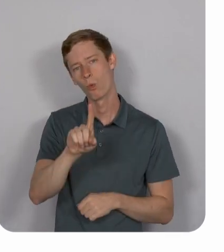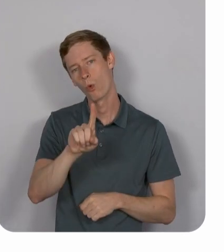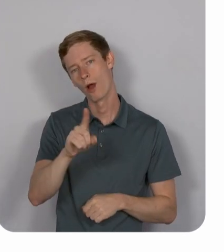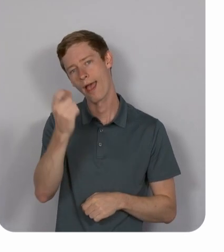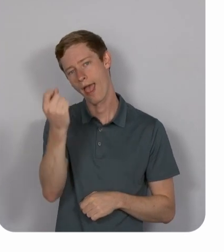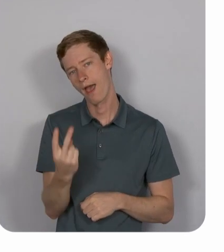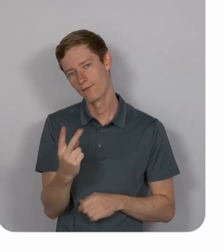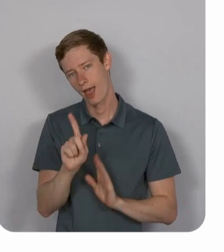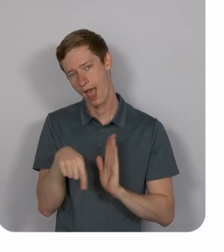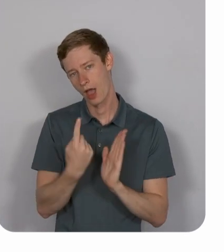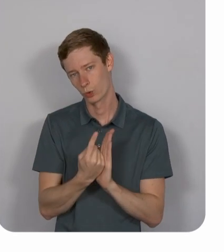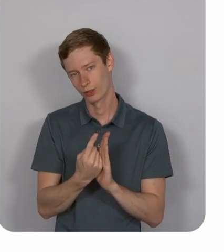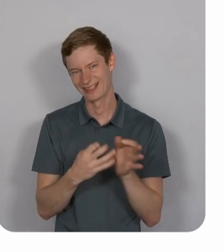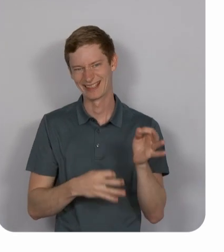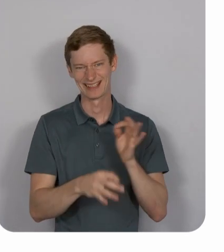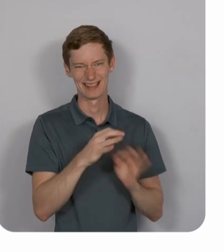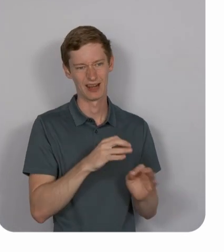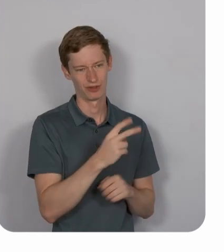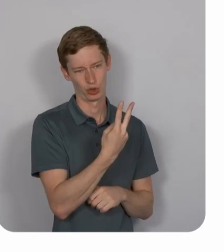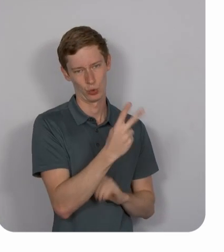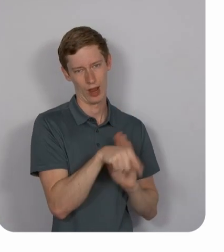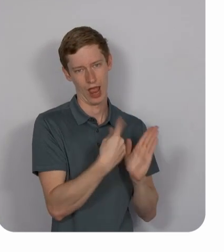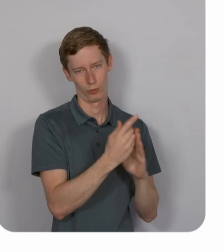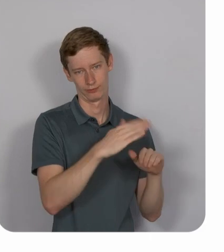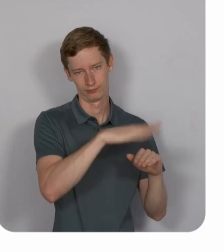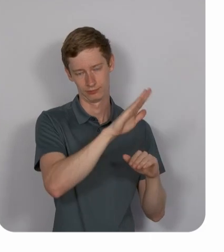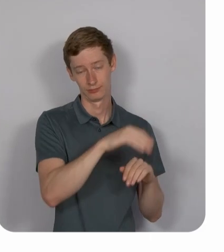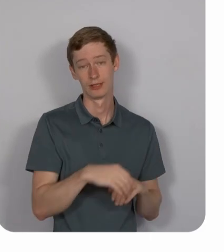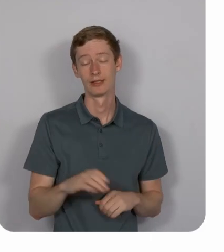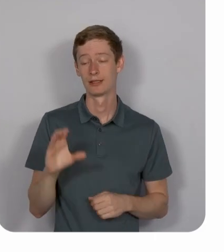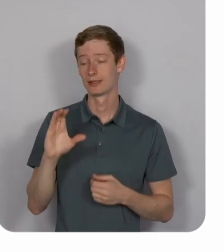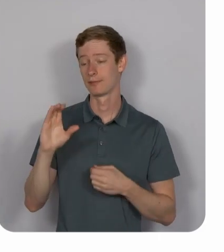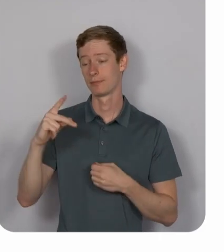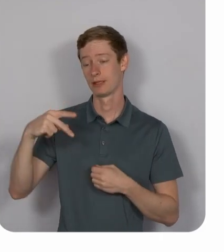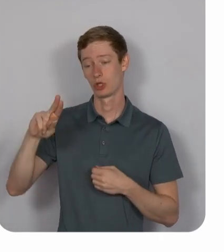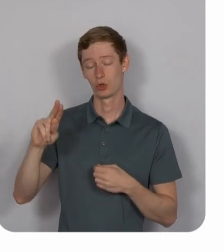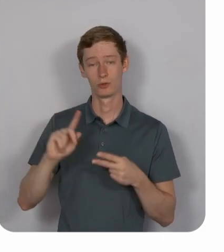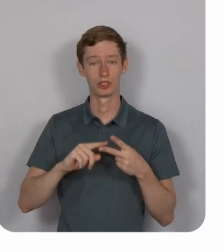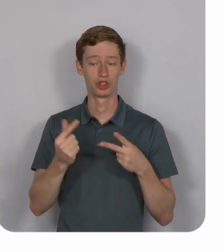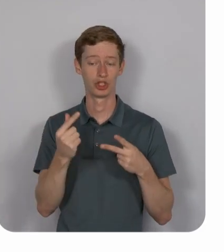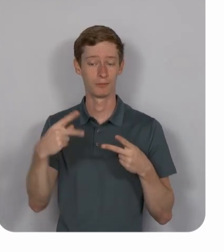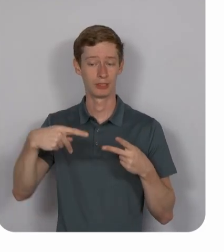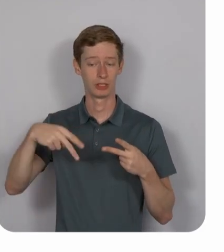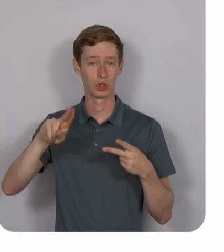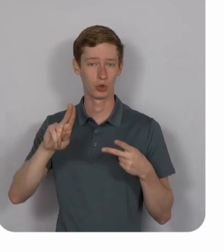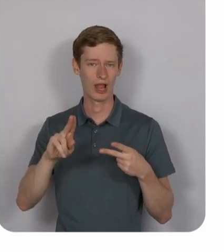In addition, CPU and GPU will be limited to lower frequencies and power levels to make sure